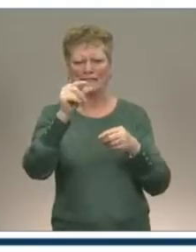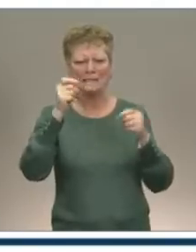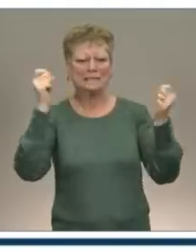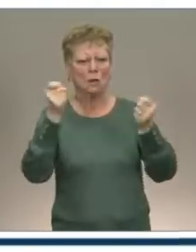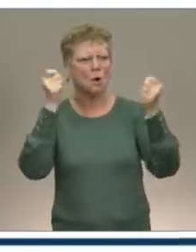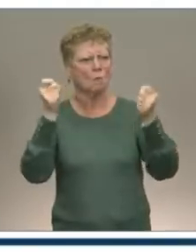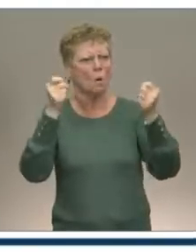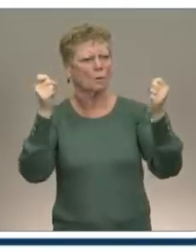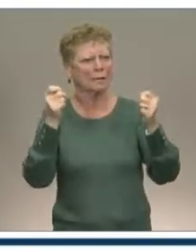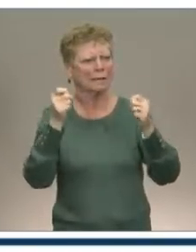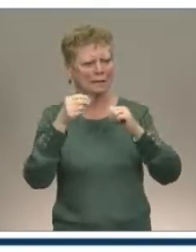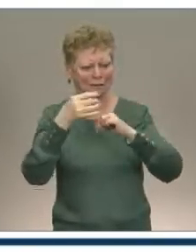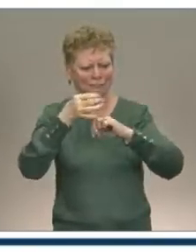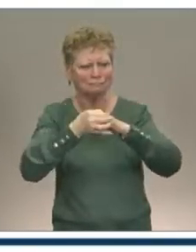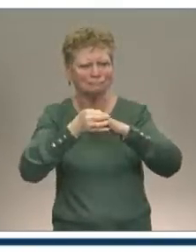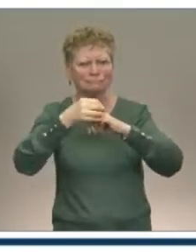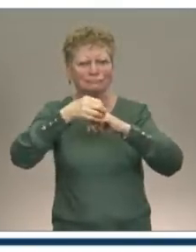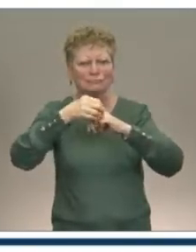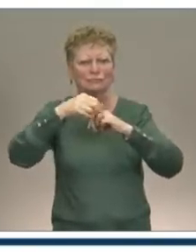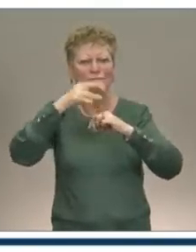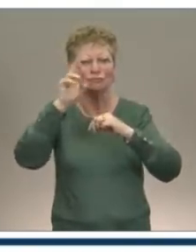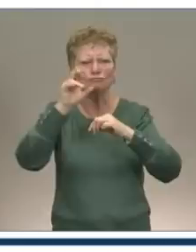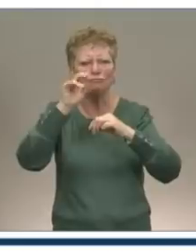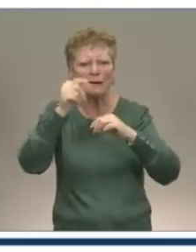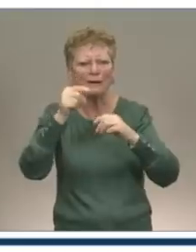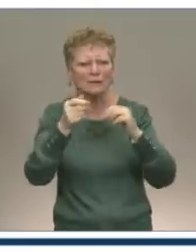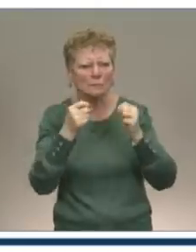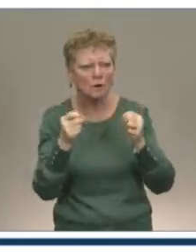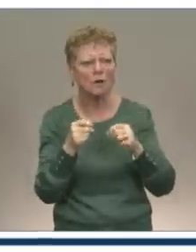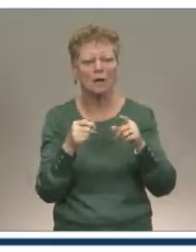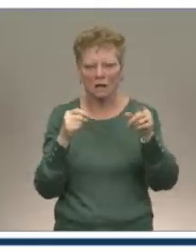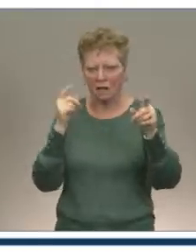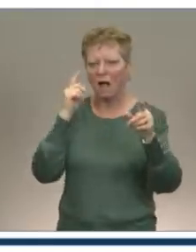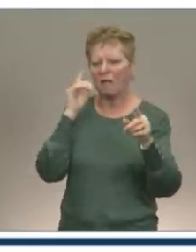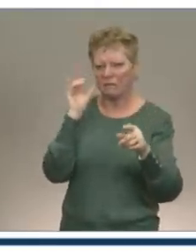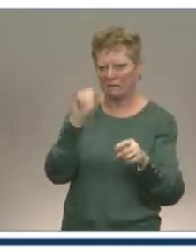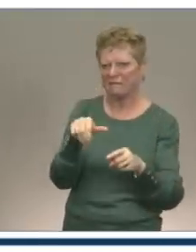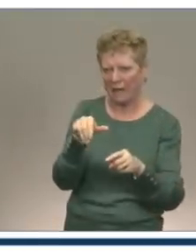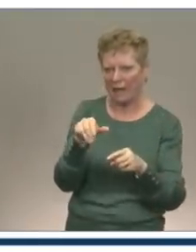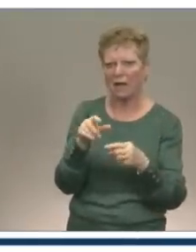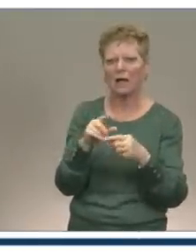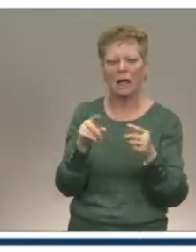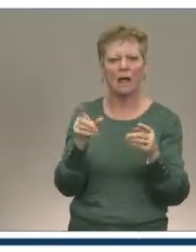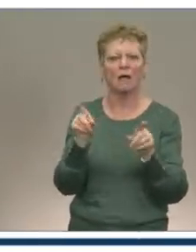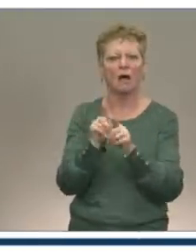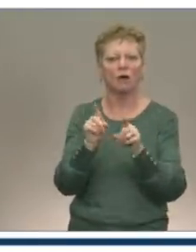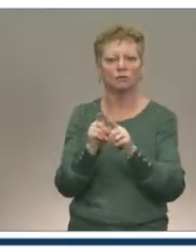written ceremony and then there's there's both sanctioned and informal social events